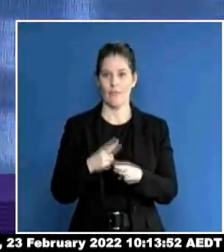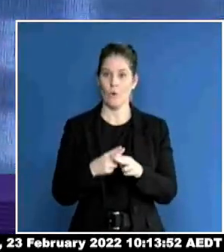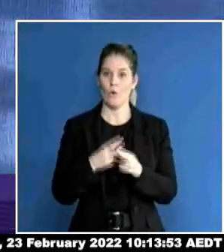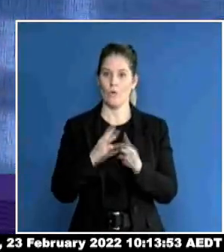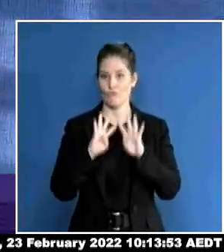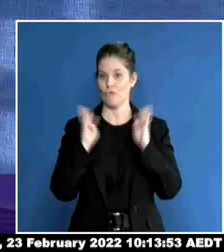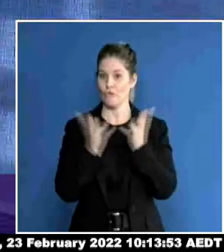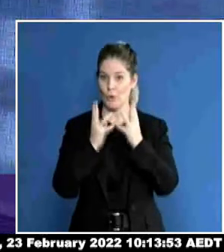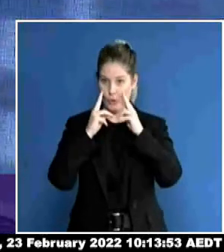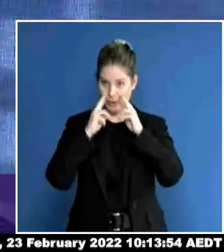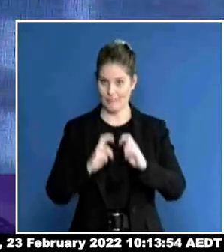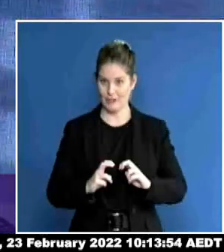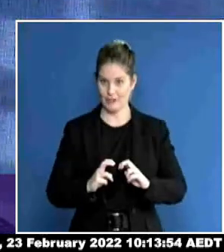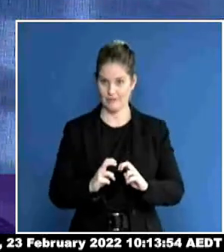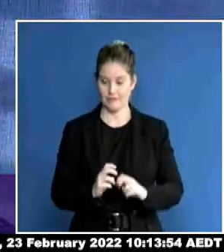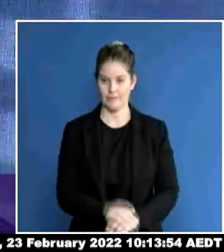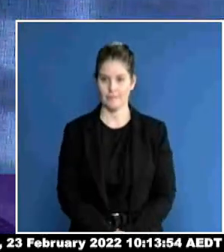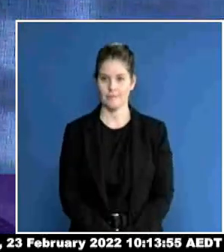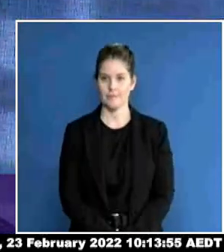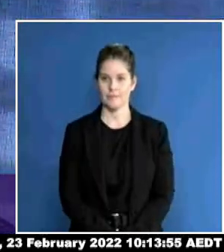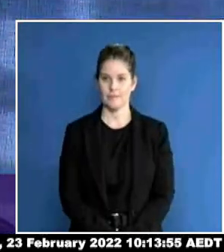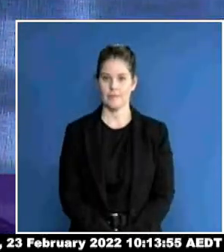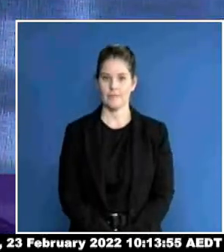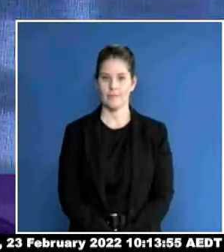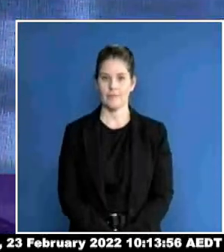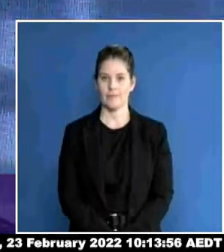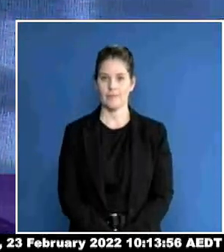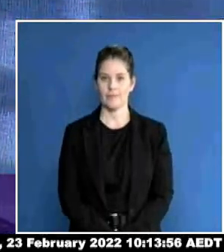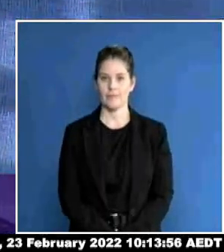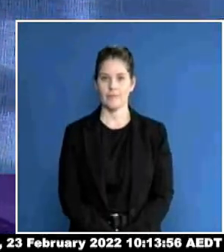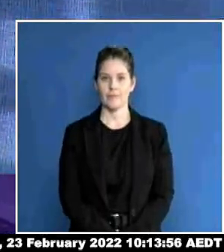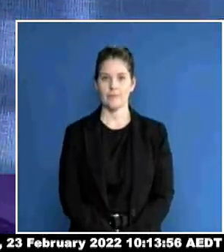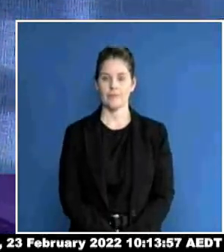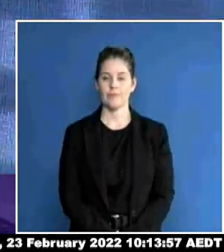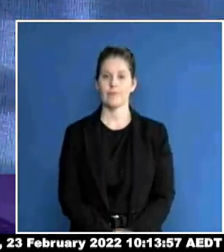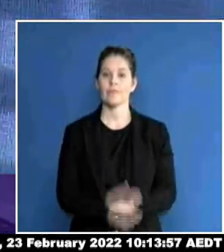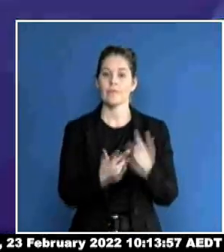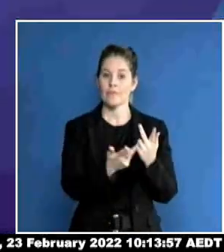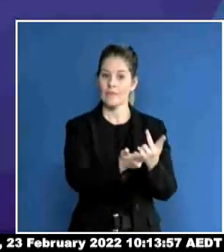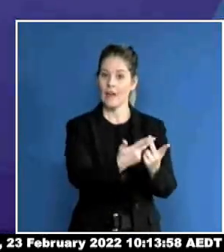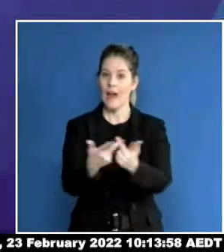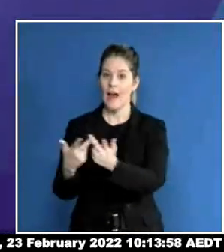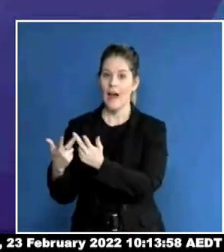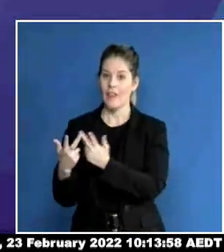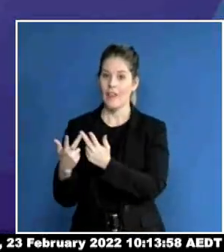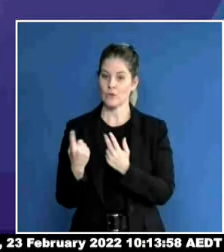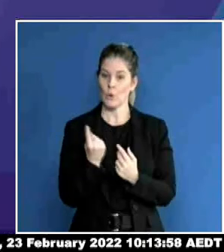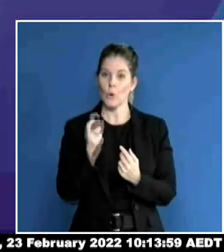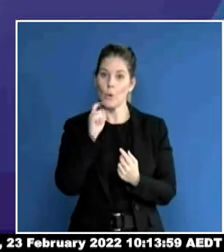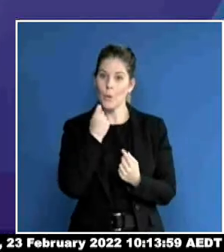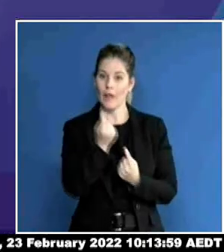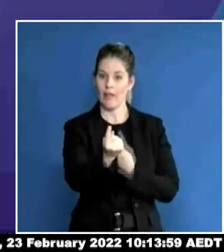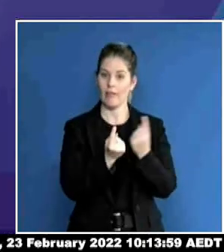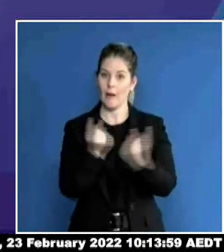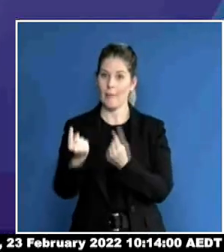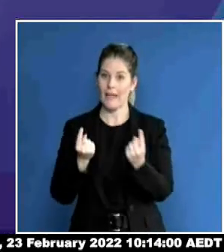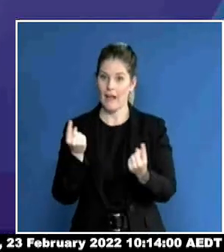I will ask now for appearances from other parties given leave to appear. Could we commence, please, with the Commonwealth of Australia.